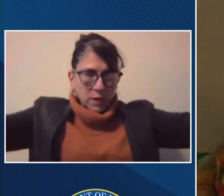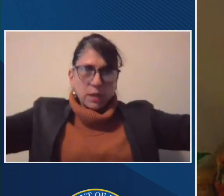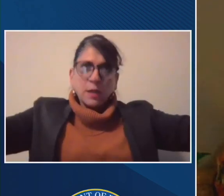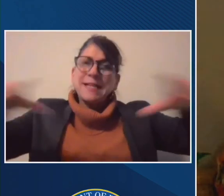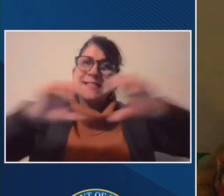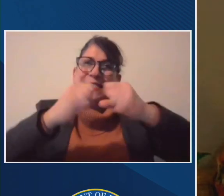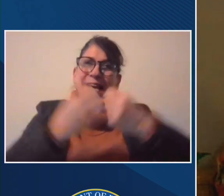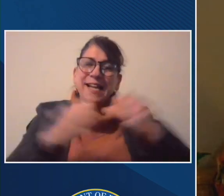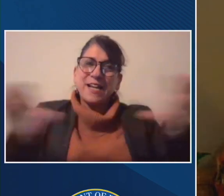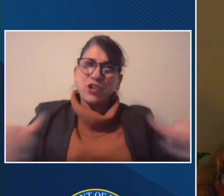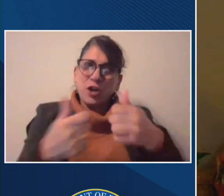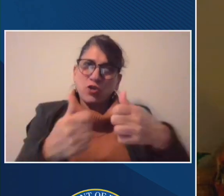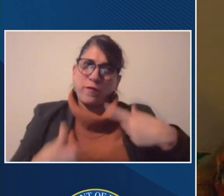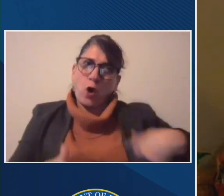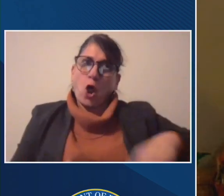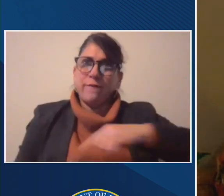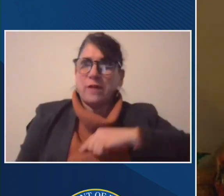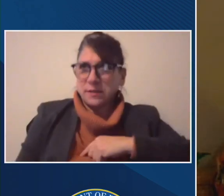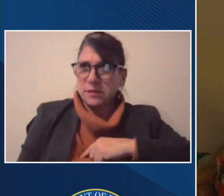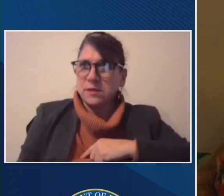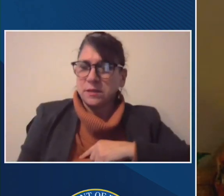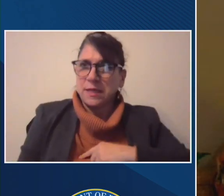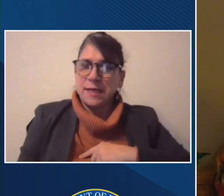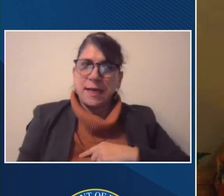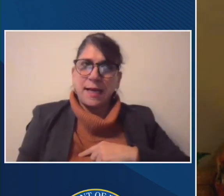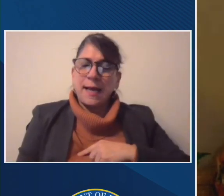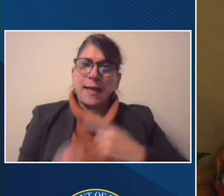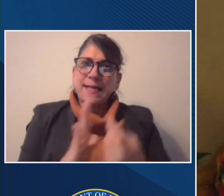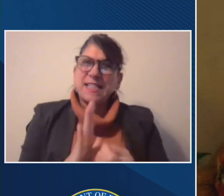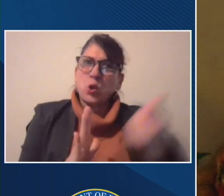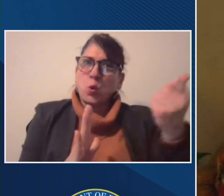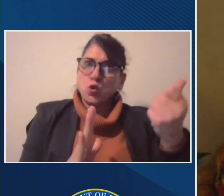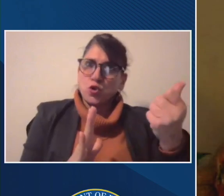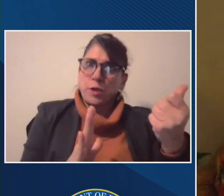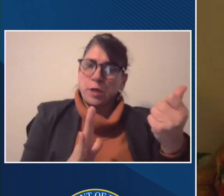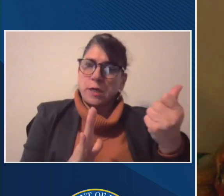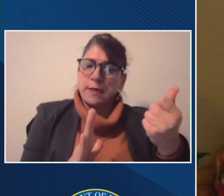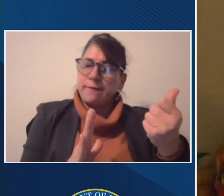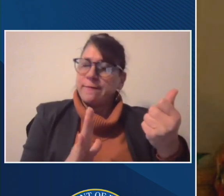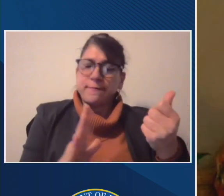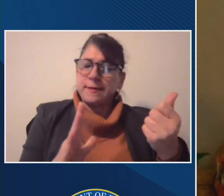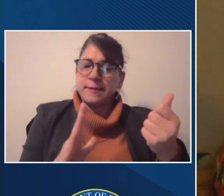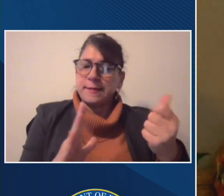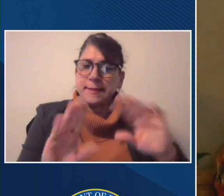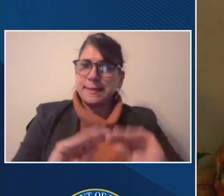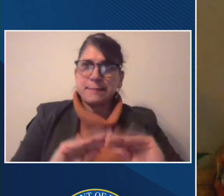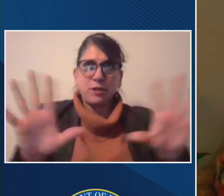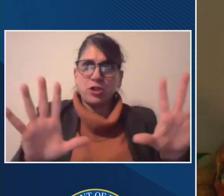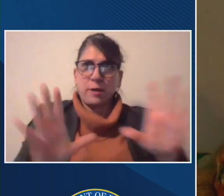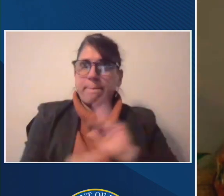of us, and the exclusion of an explicit participation and recognition of the